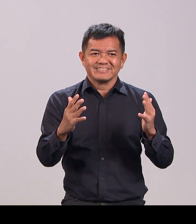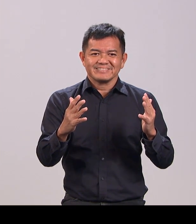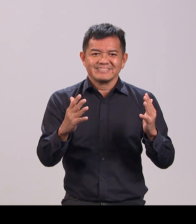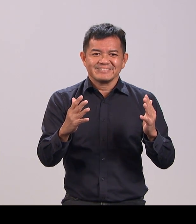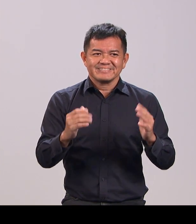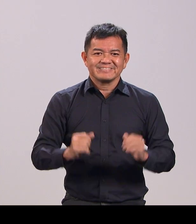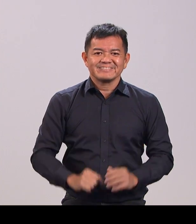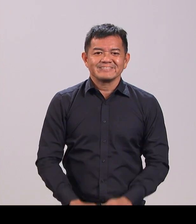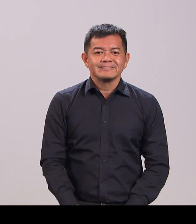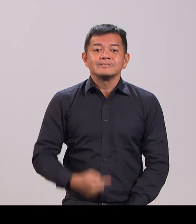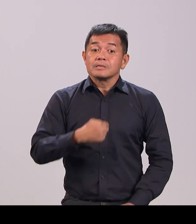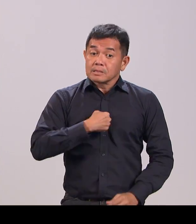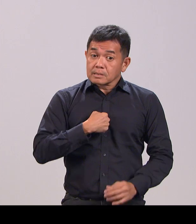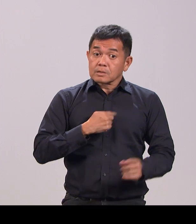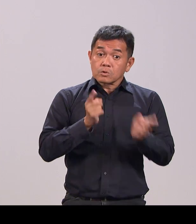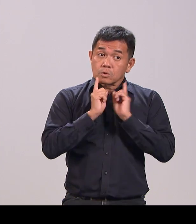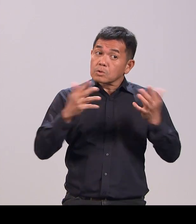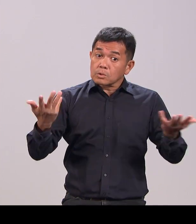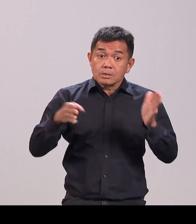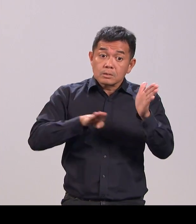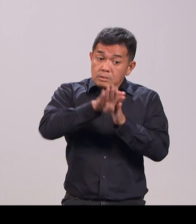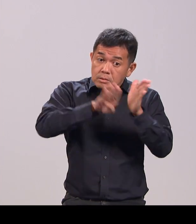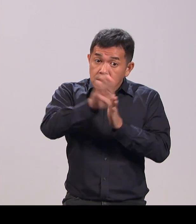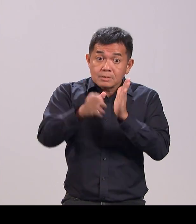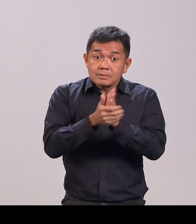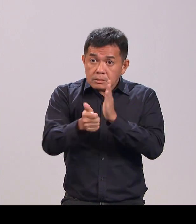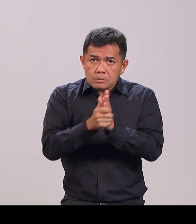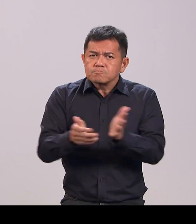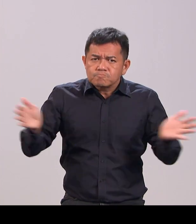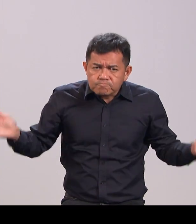I have talked about developing capabilities, encouraging entrepreneurship and developing skills.